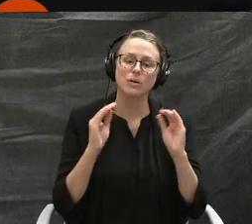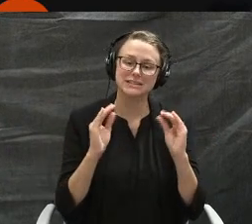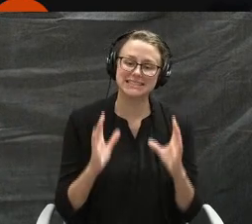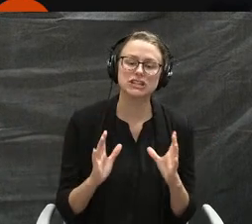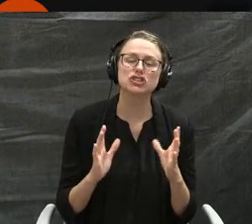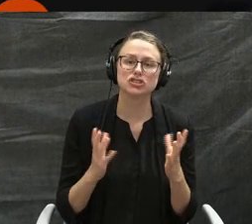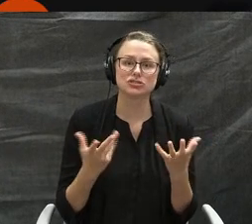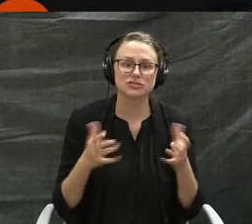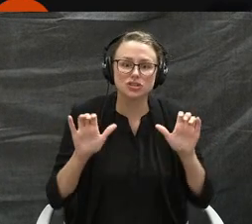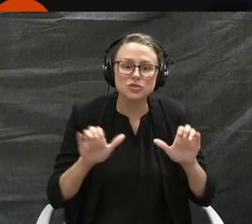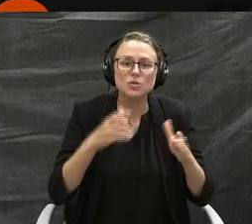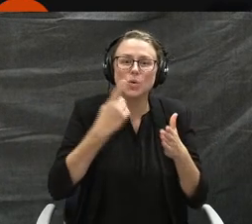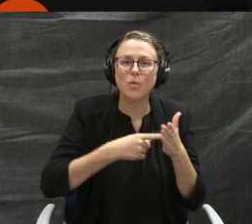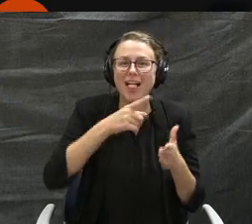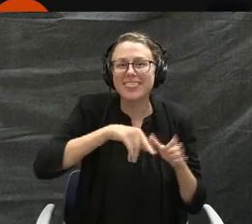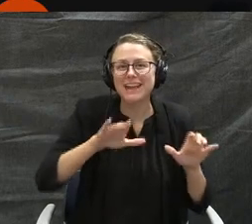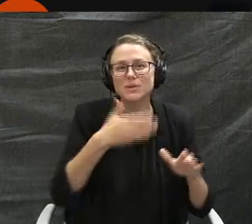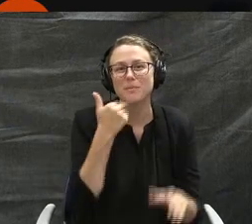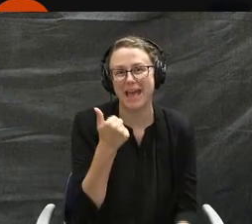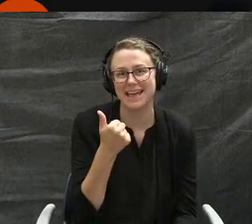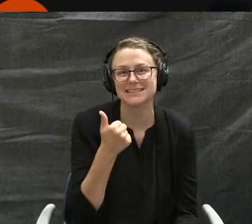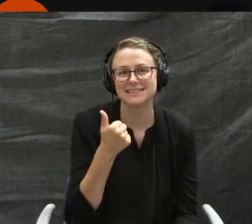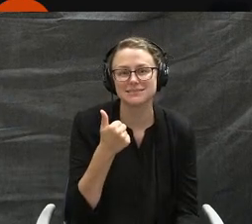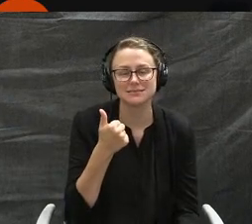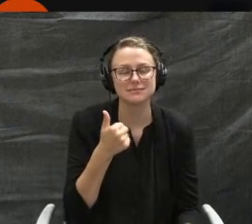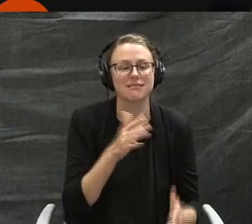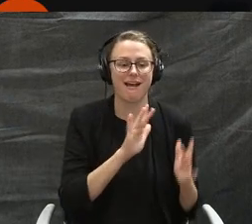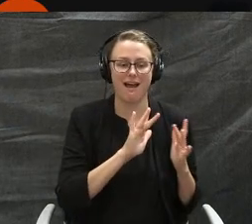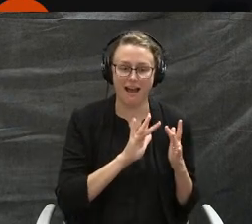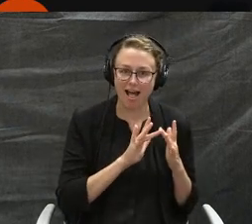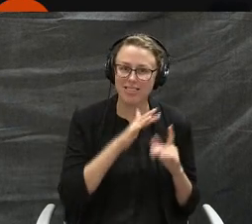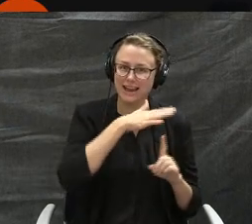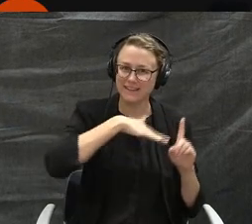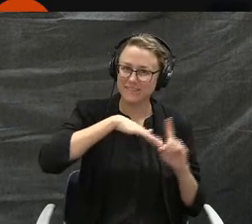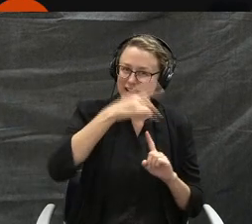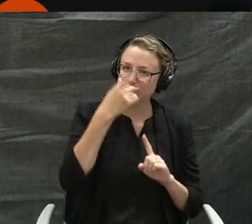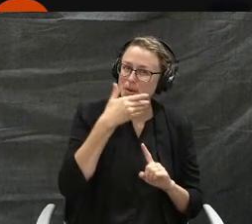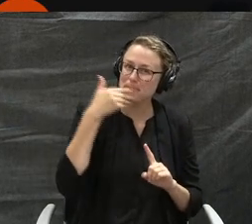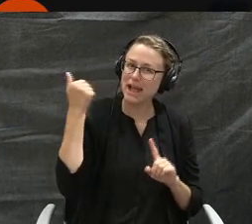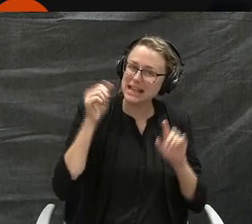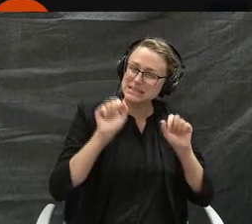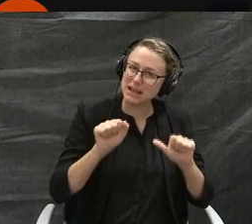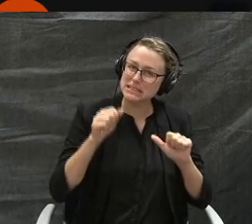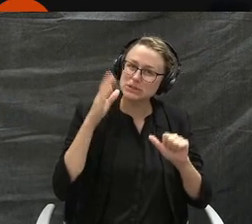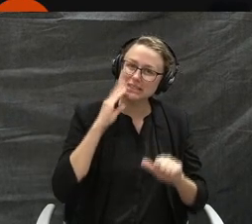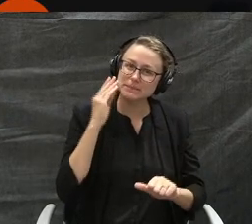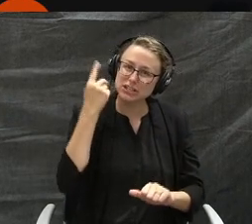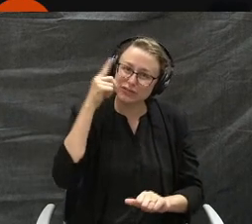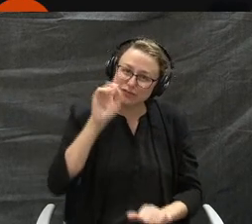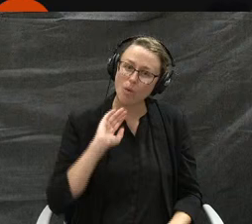Yet, do it in an E learning environment to provide the best possible experience for our students. Because we know that